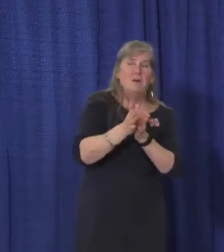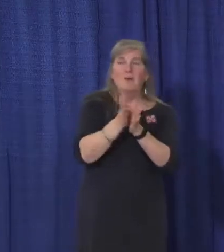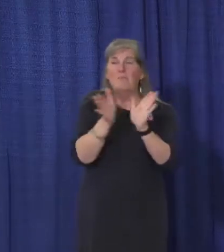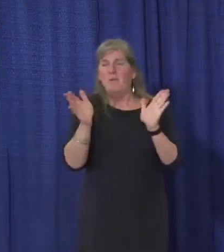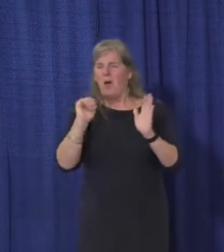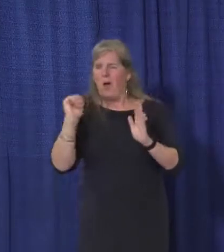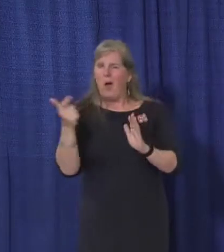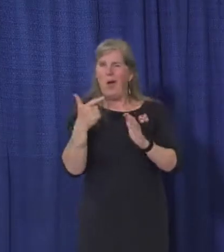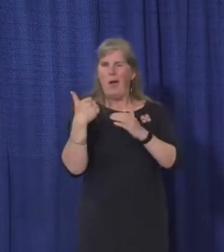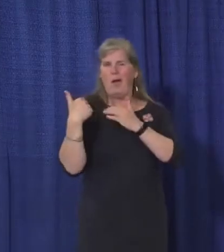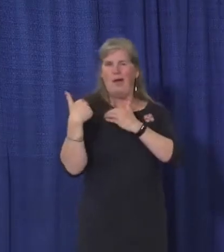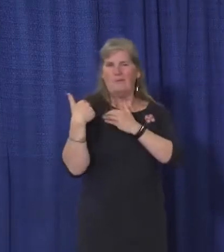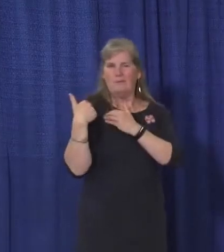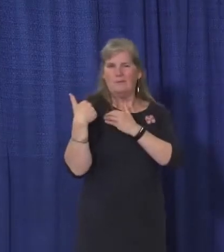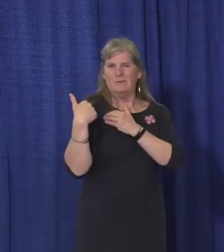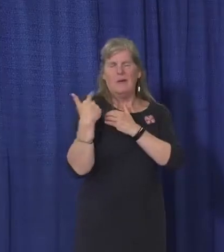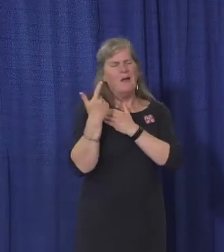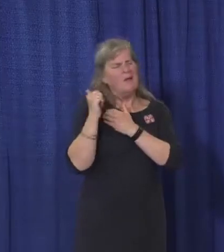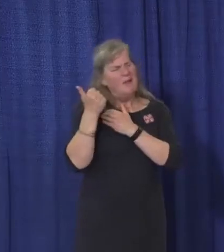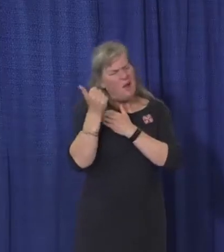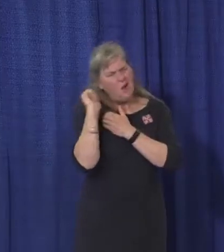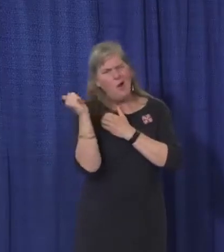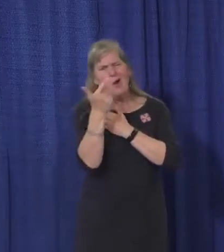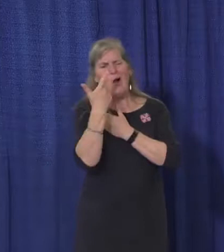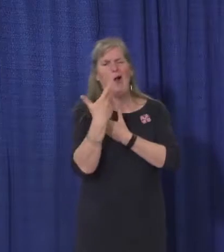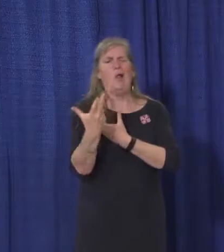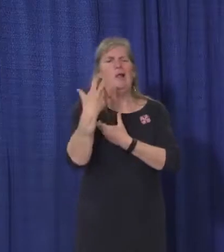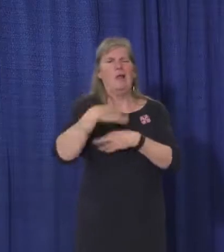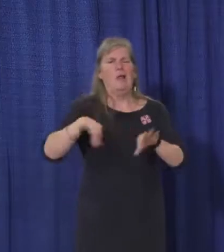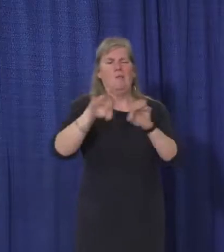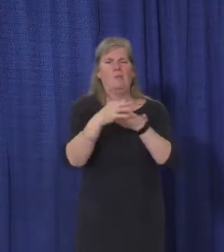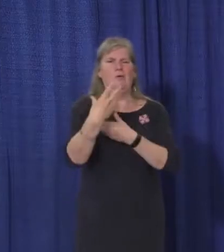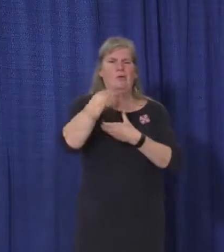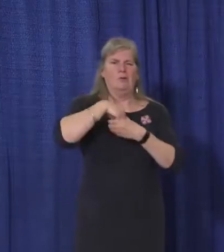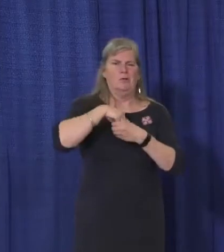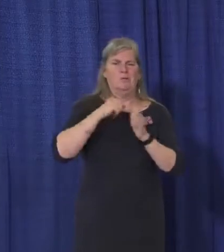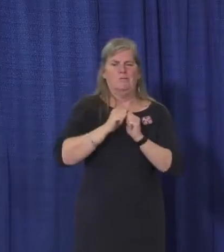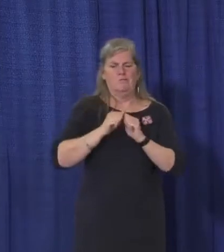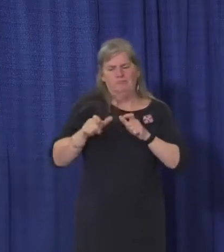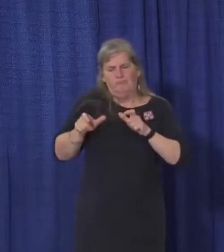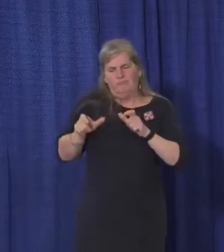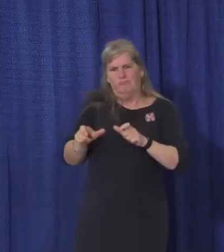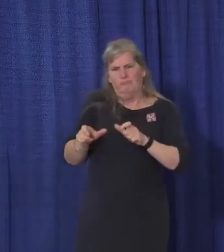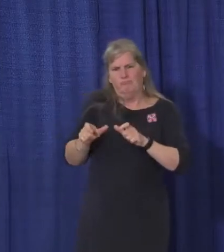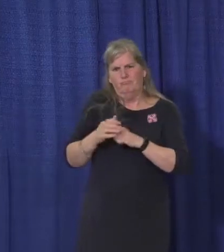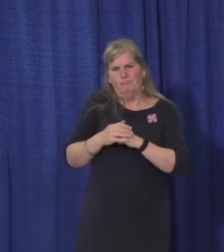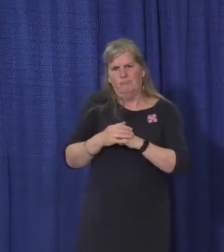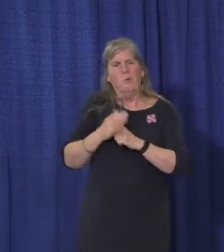public and each of these rules is crucial to play well.